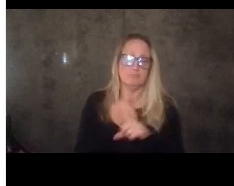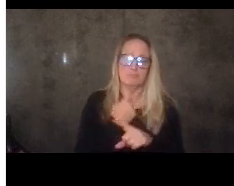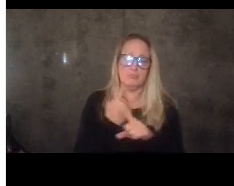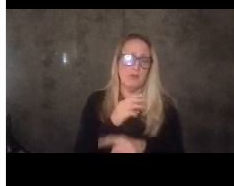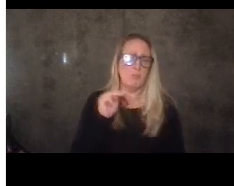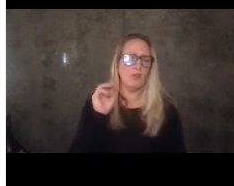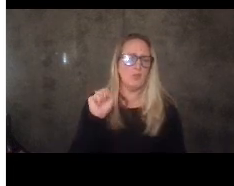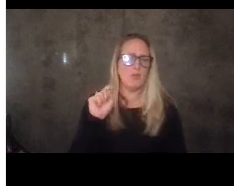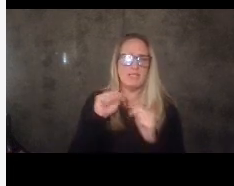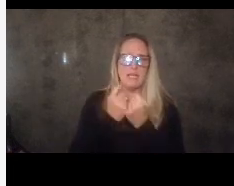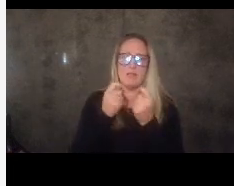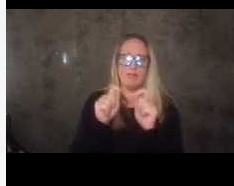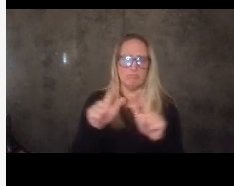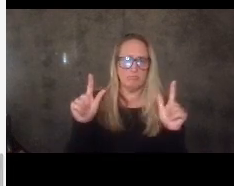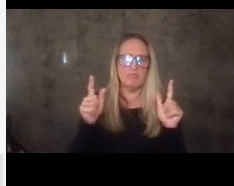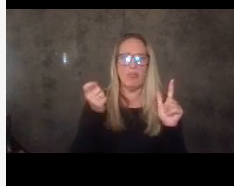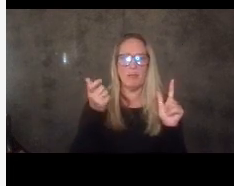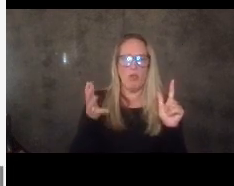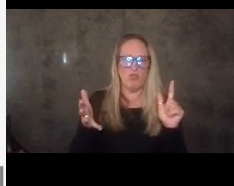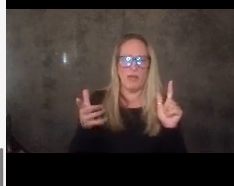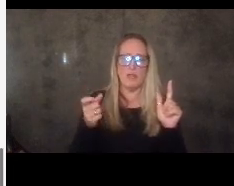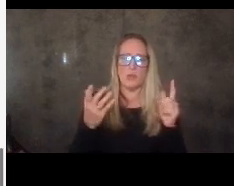zoomed in a little bit to make it a bit easier to see so.